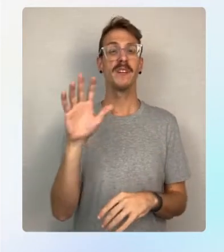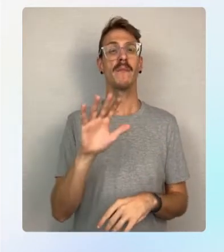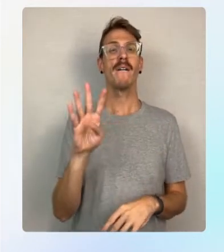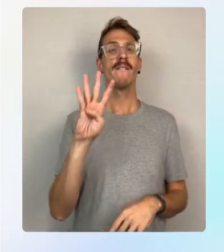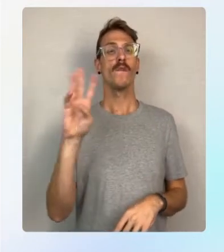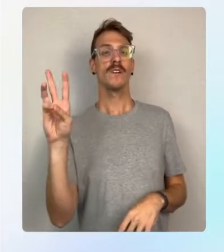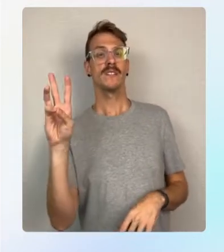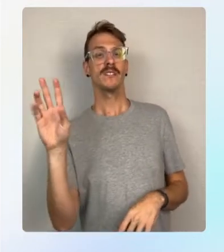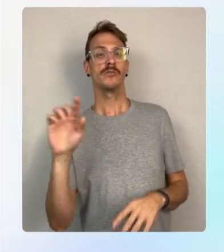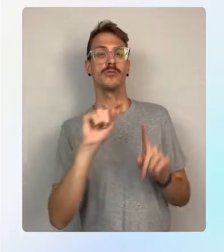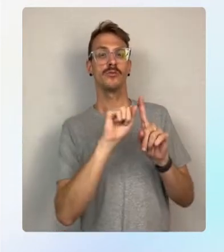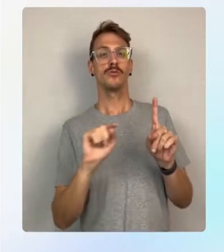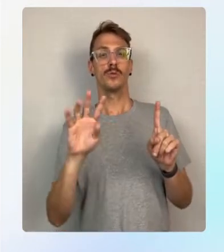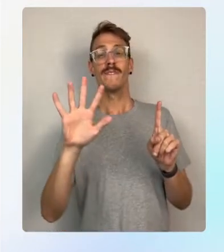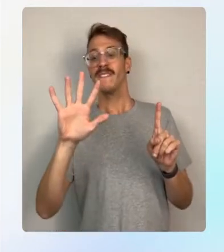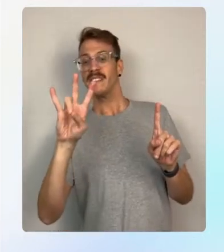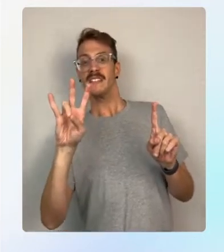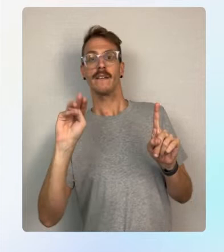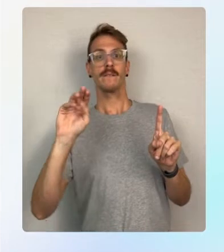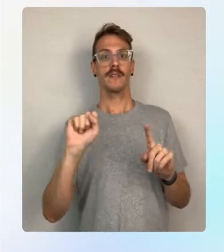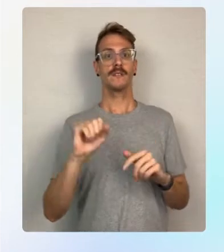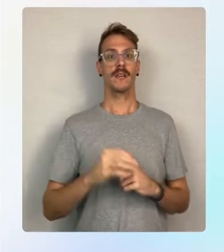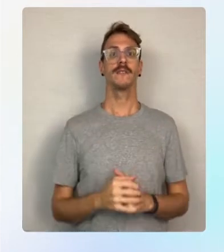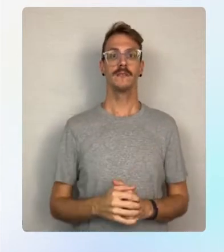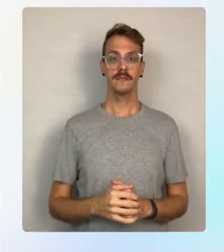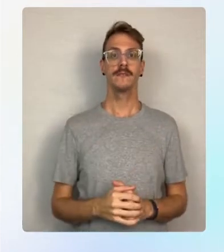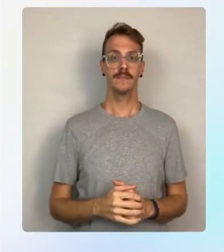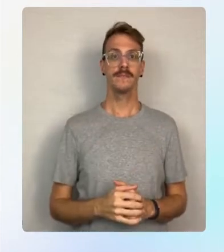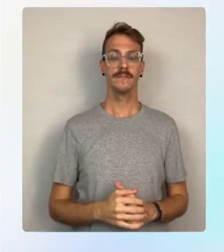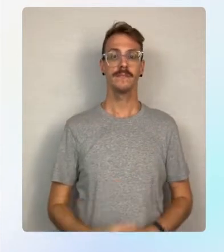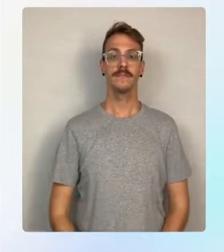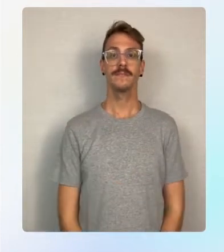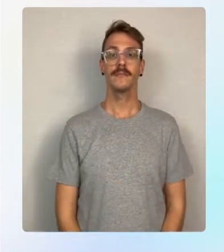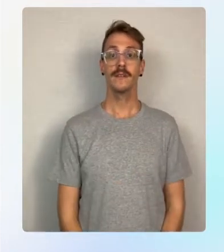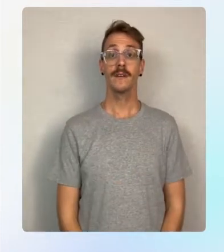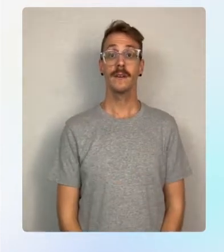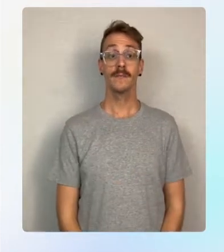46 to 57 milliseconds.